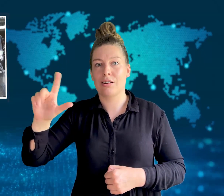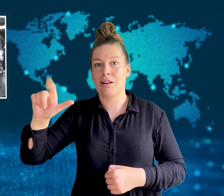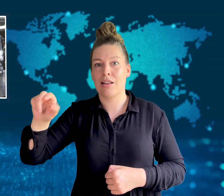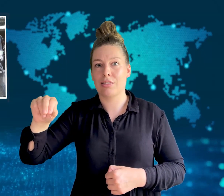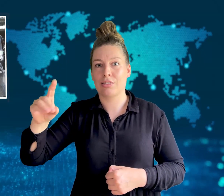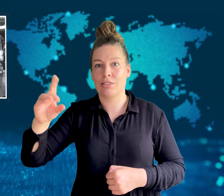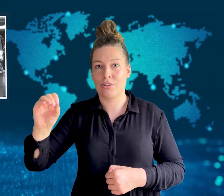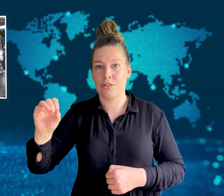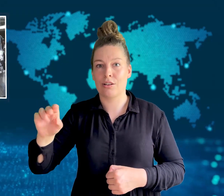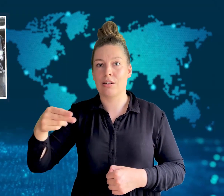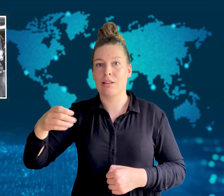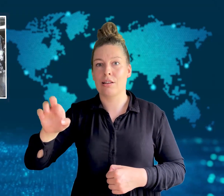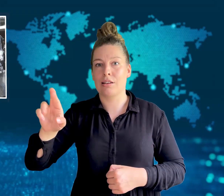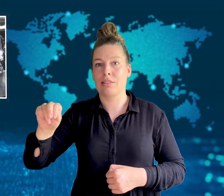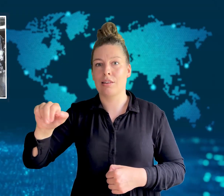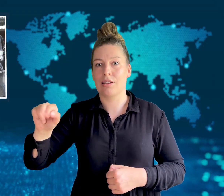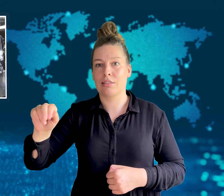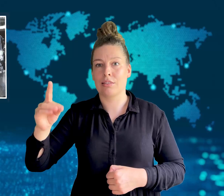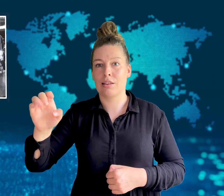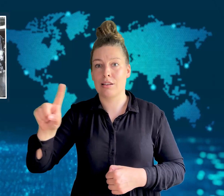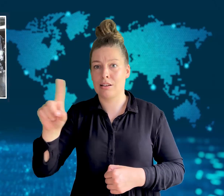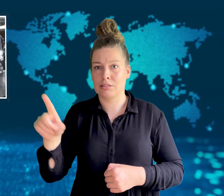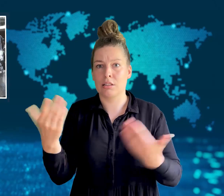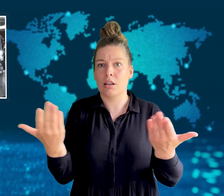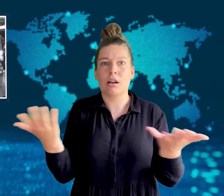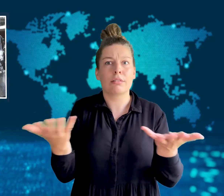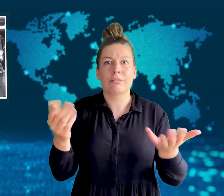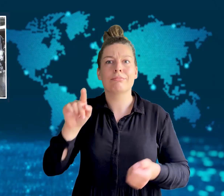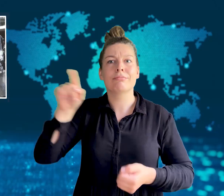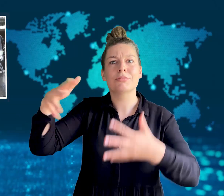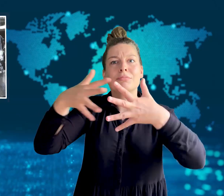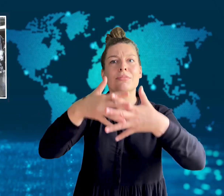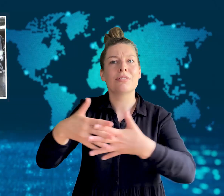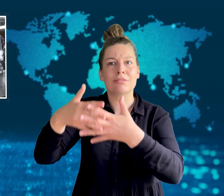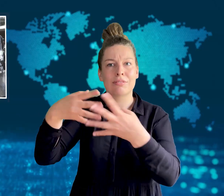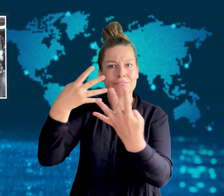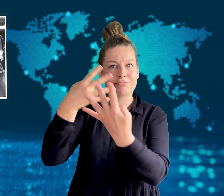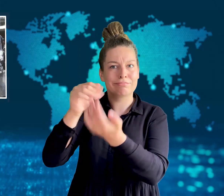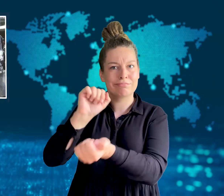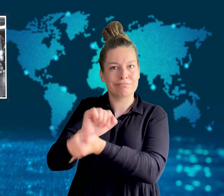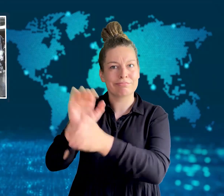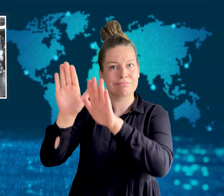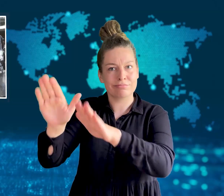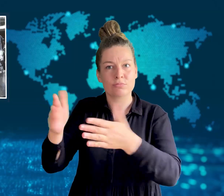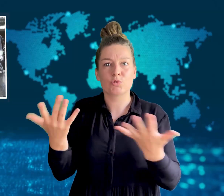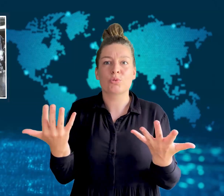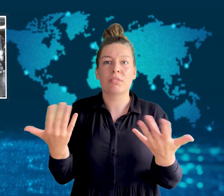That President, Juan Orlando HernÃ¡ndez, is in jail in the US waiting